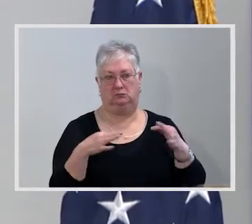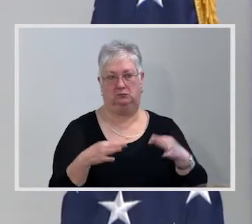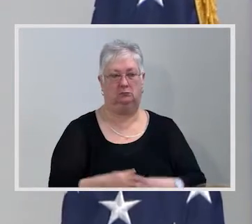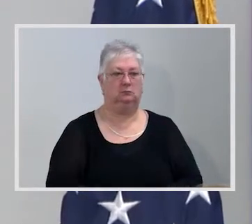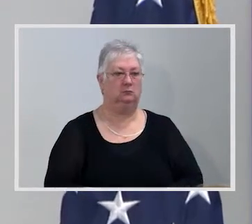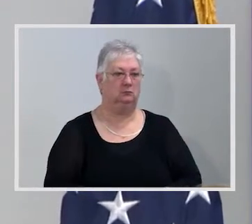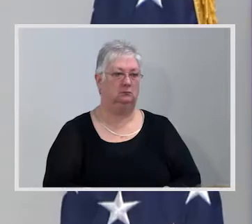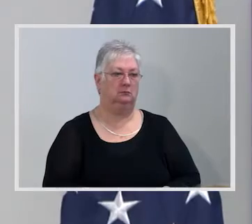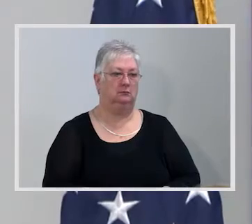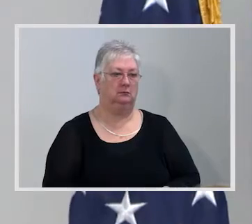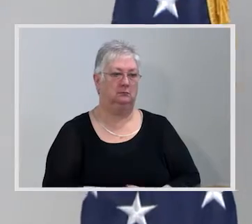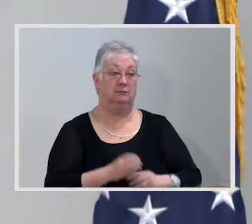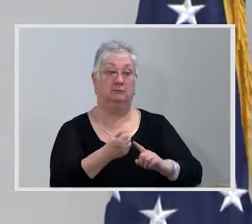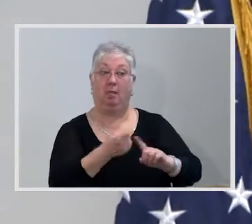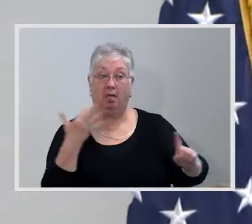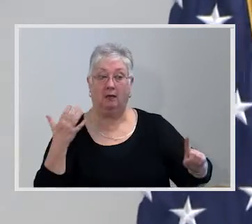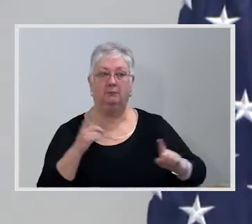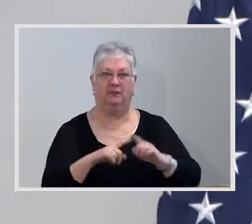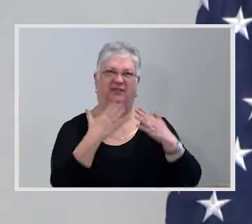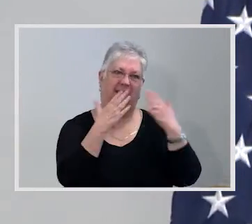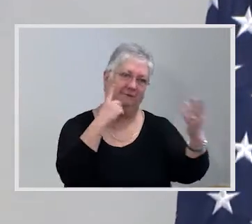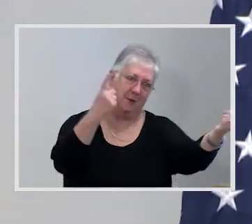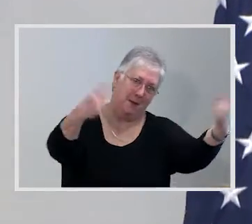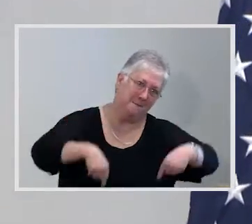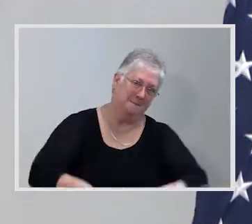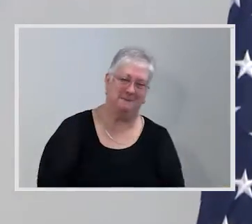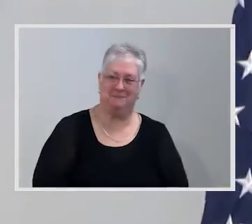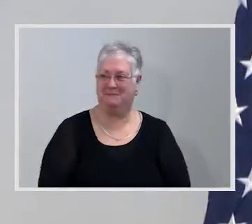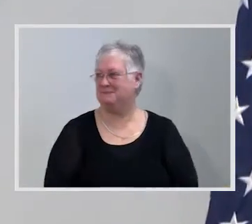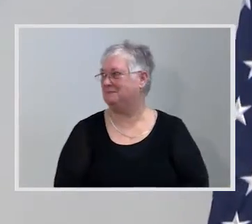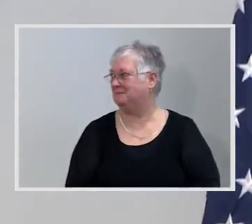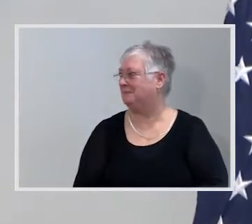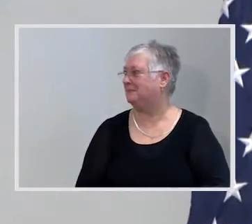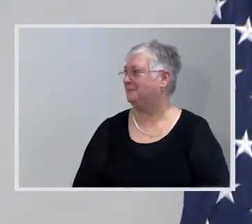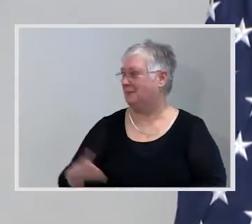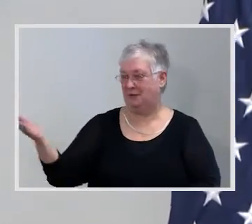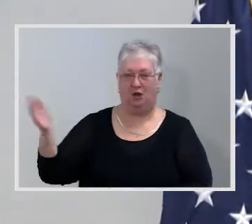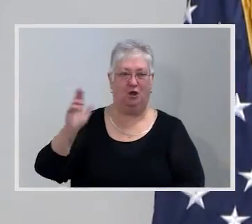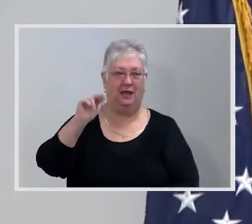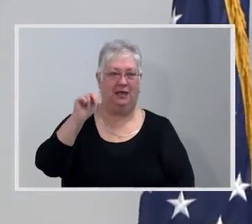BUT THANKS AGAIN FOR BEING HERE. I REALLY APPRECIATE YOUR TIME AND YOUR INPUT.